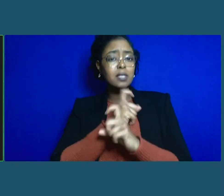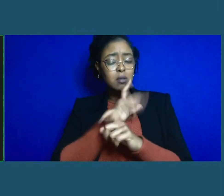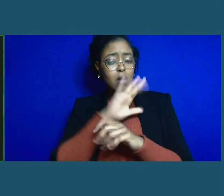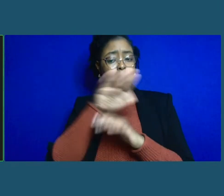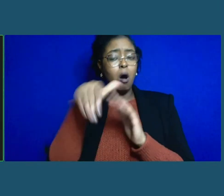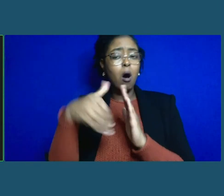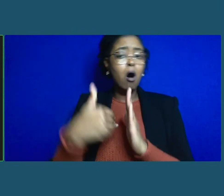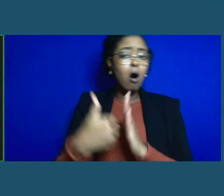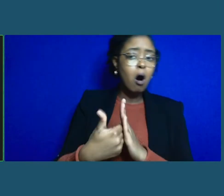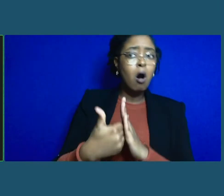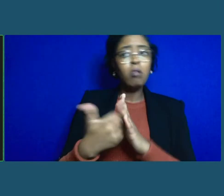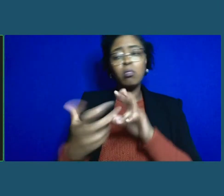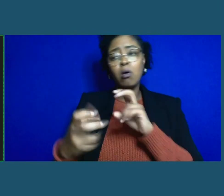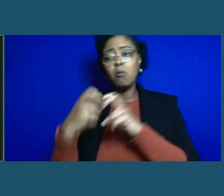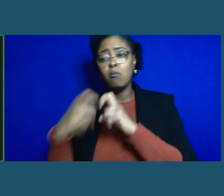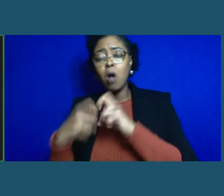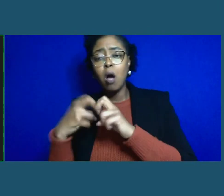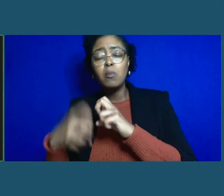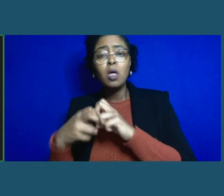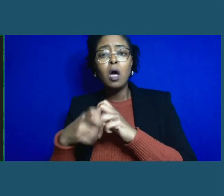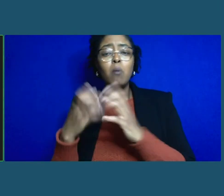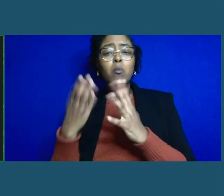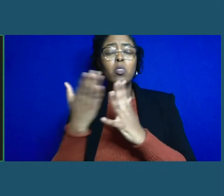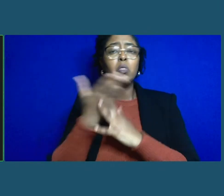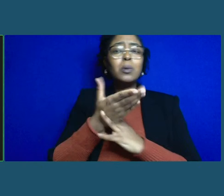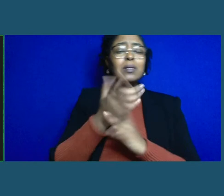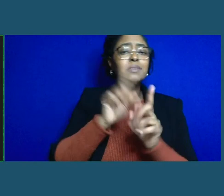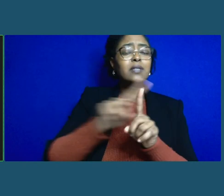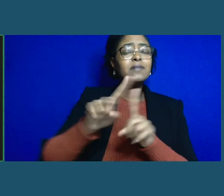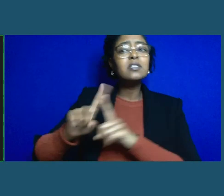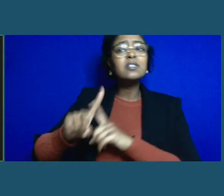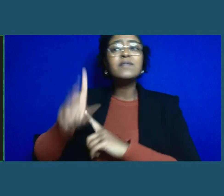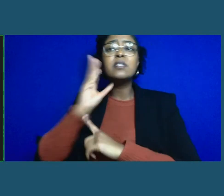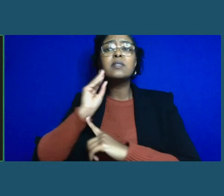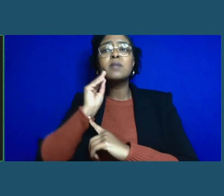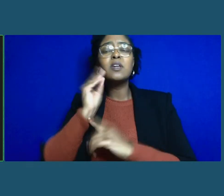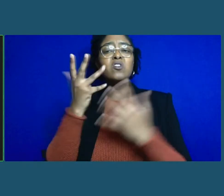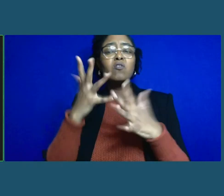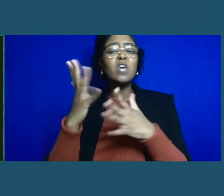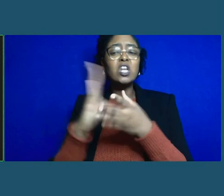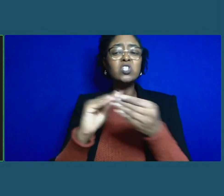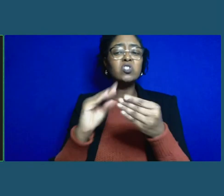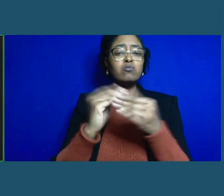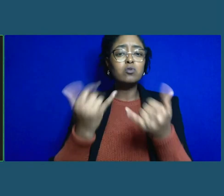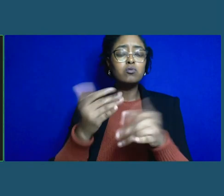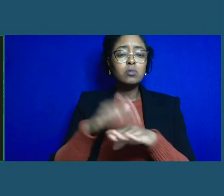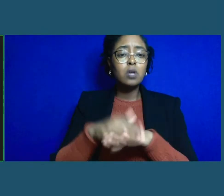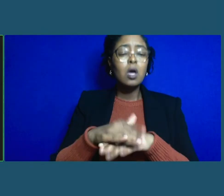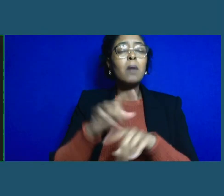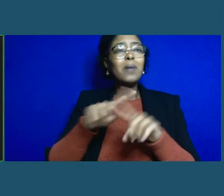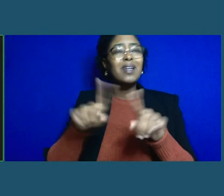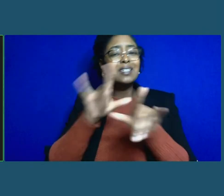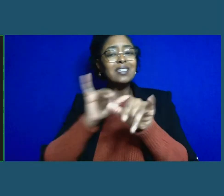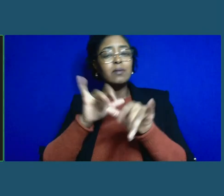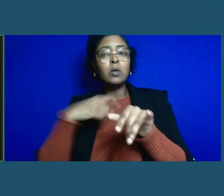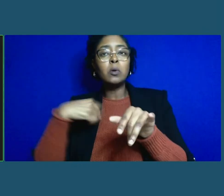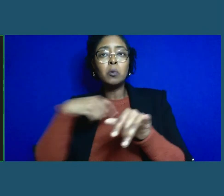you know, as we understand the complexity of all of the problems through the different